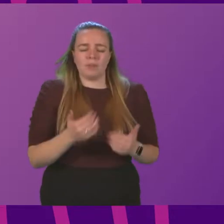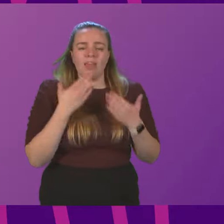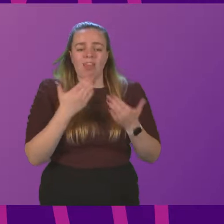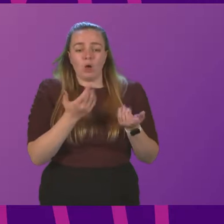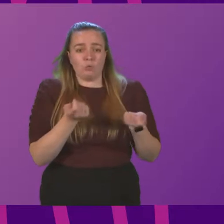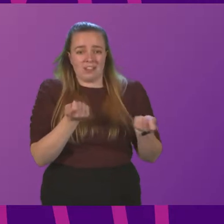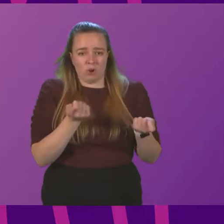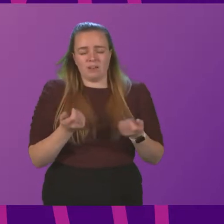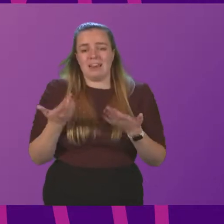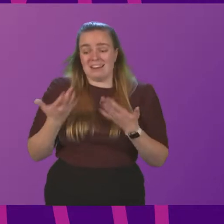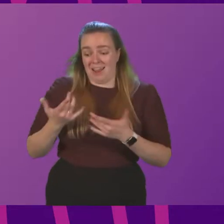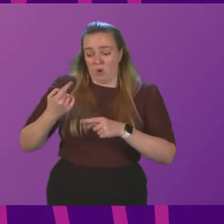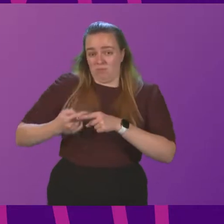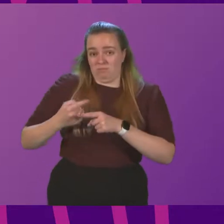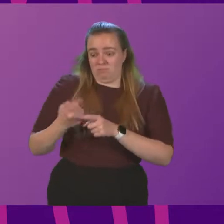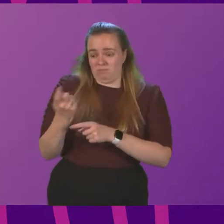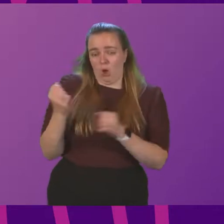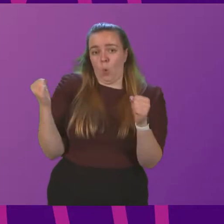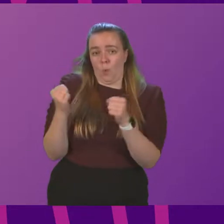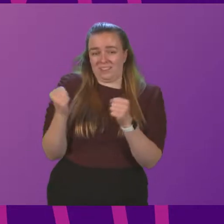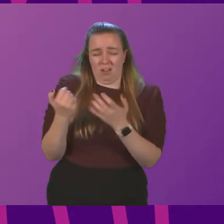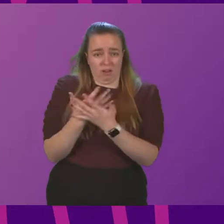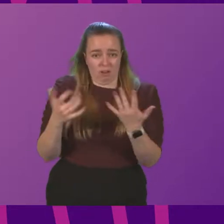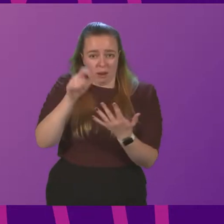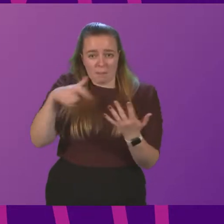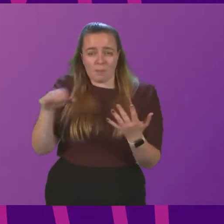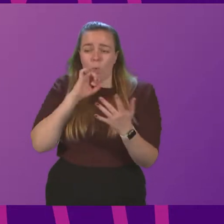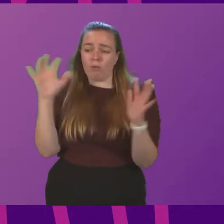As we are now approaching winter, when more people will congregate indoors,